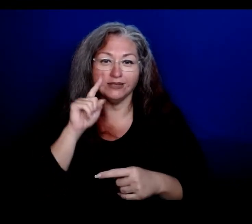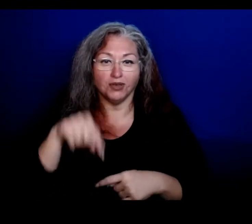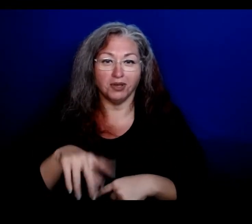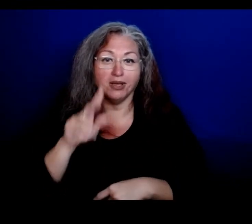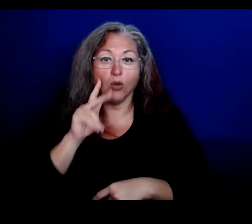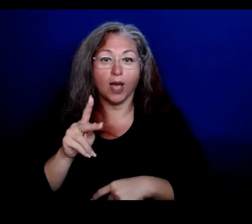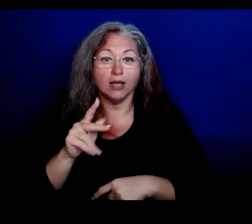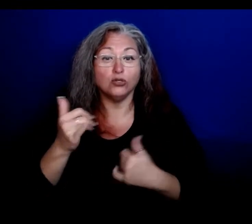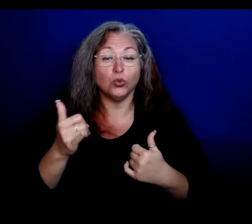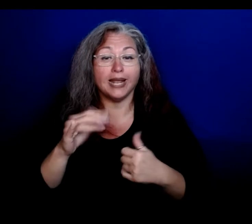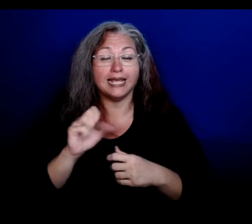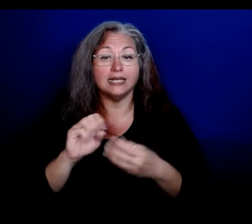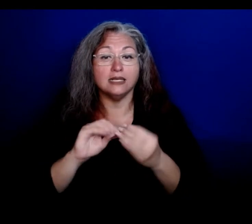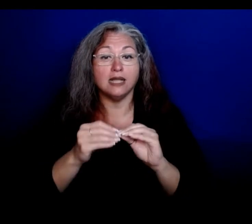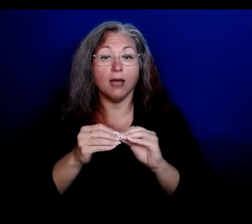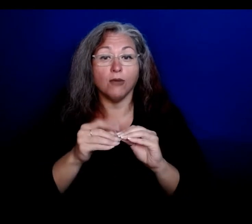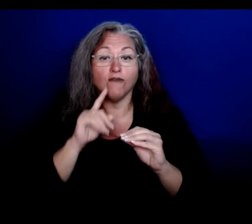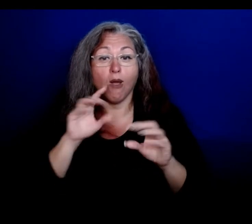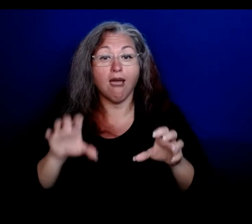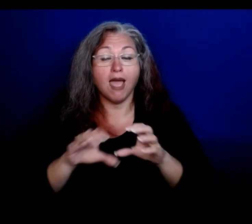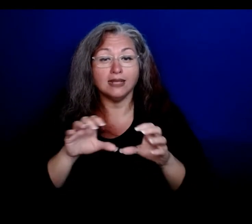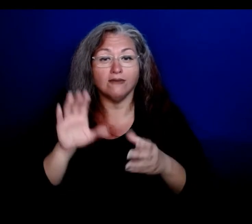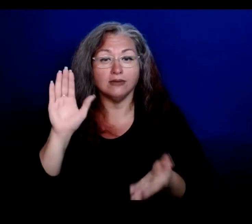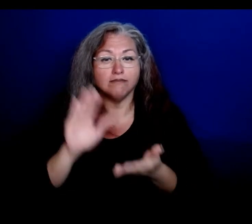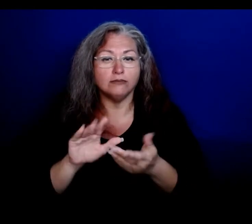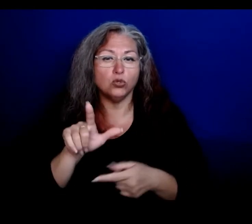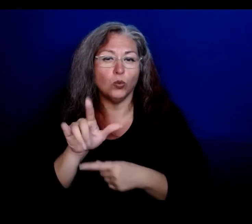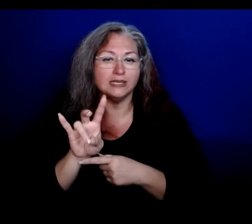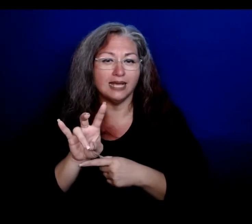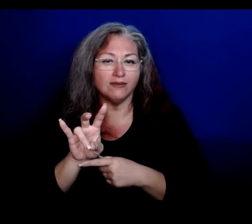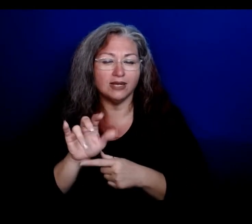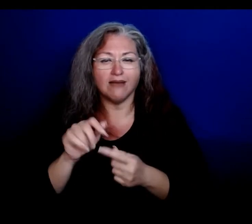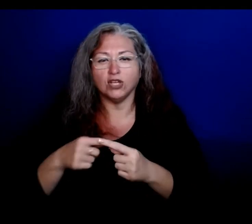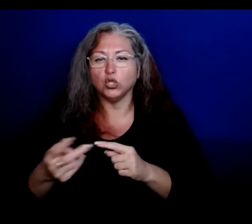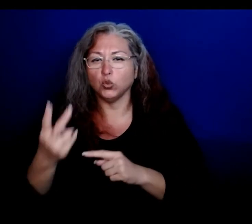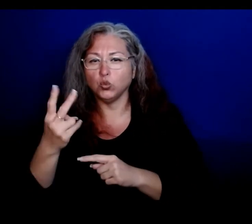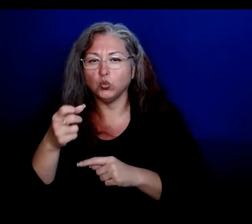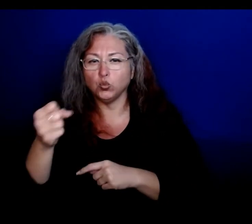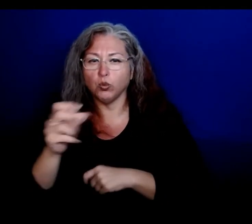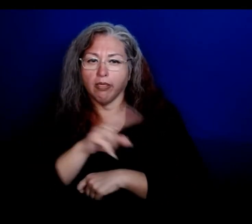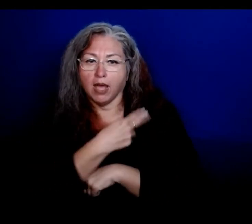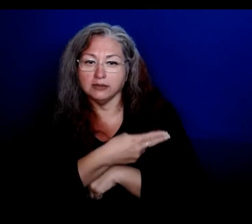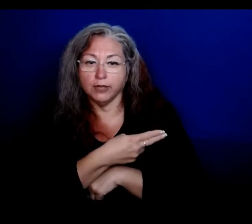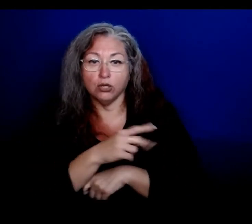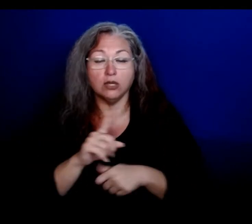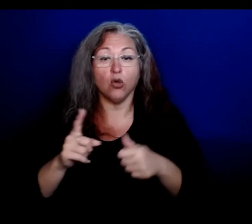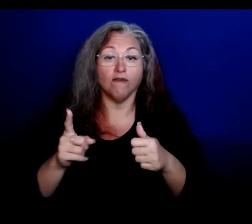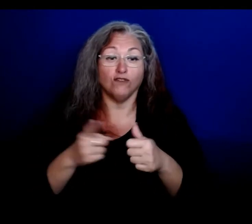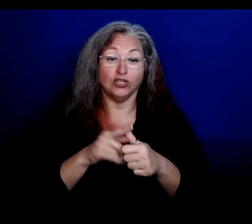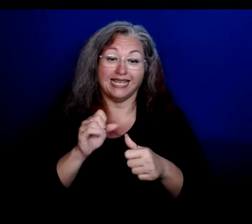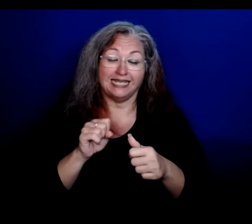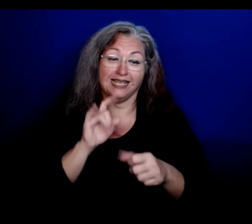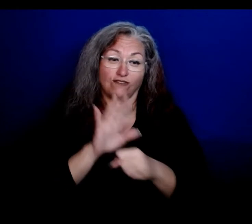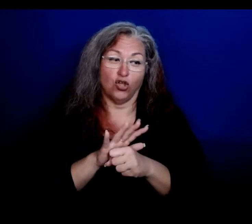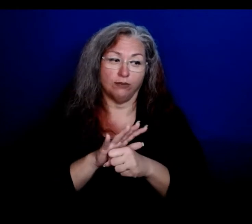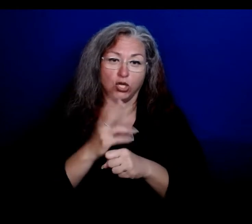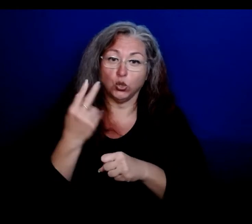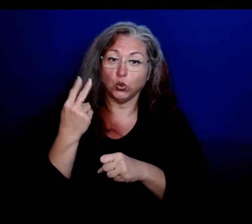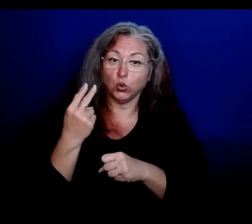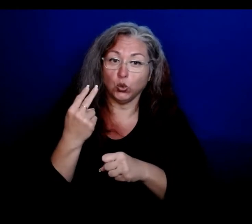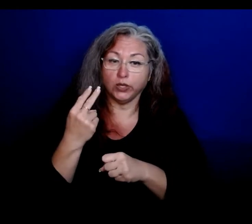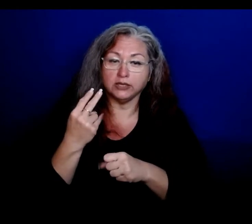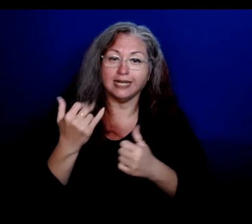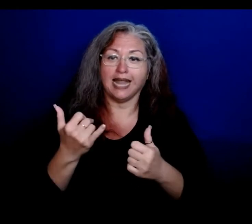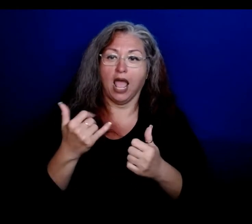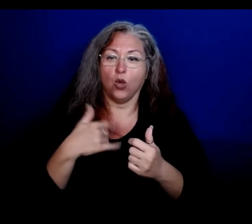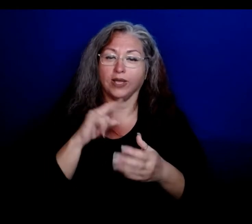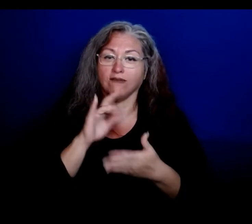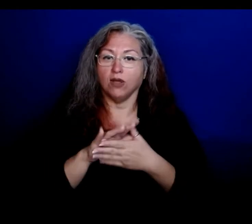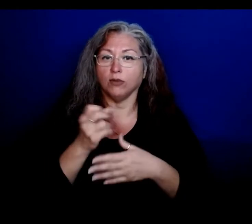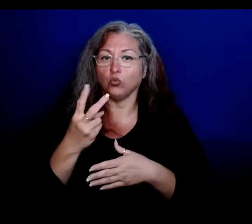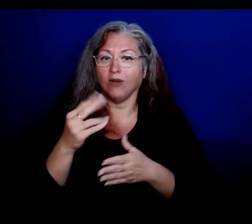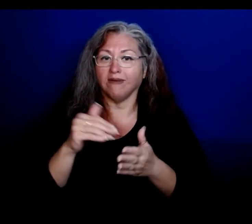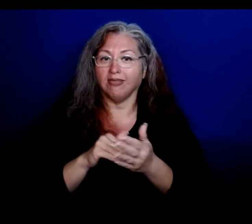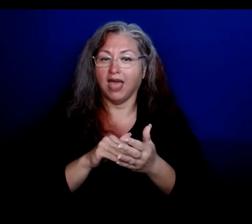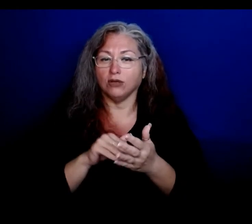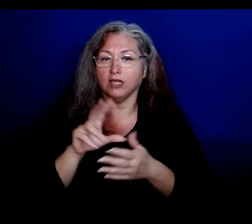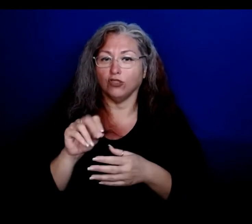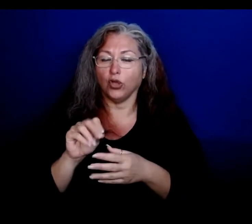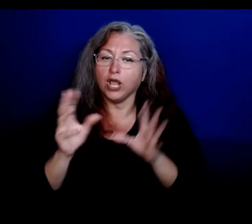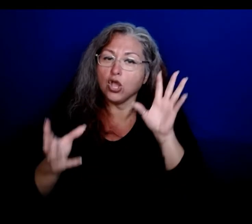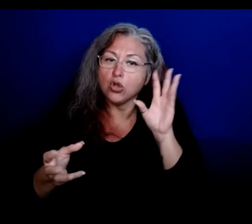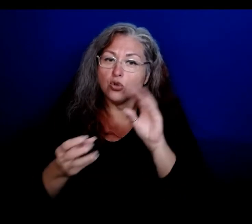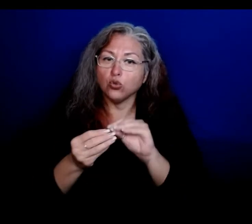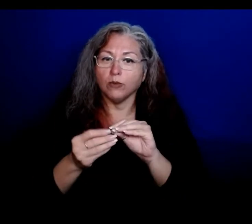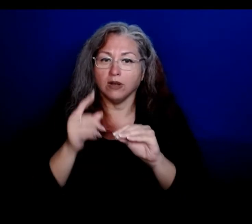Today’s cases bring the number of active cases to 27, with two hospitalized. Since our first case was confirmed just over two years ago, we’ve confirmed 12,030 cumulative cases on island.